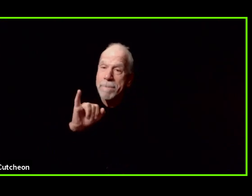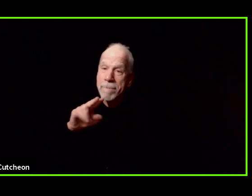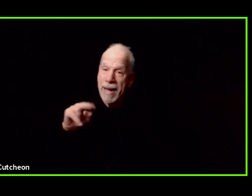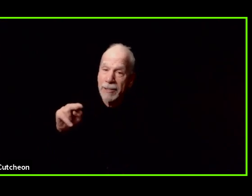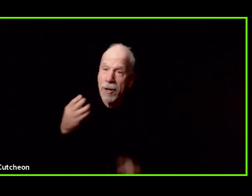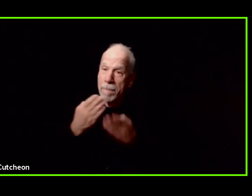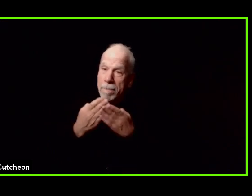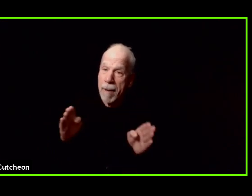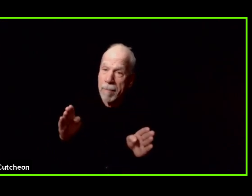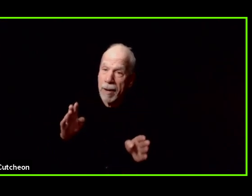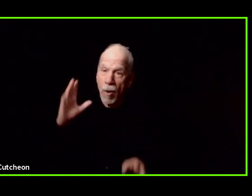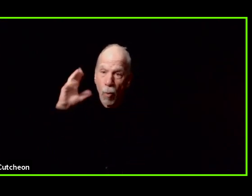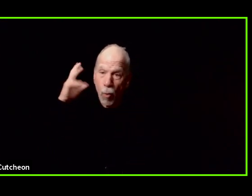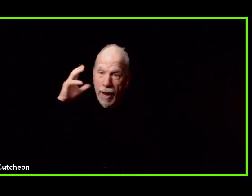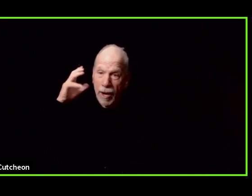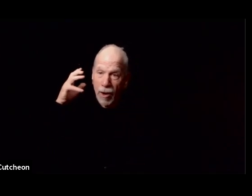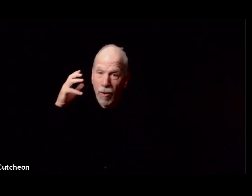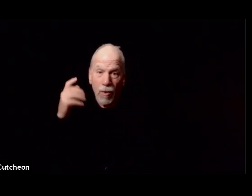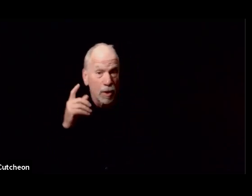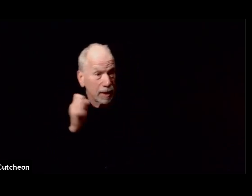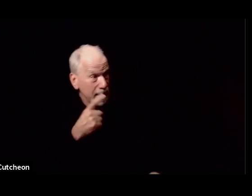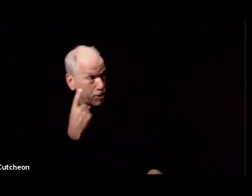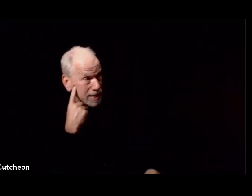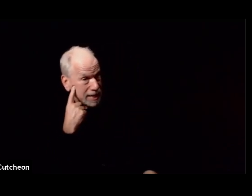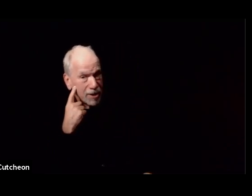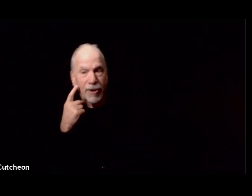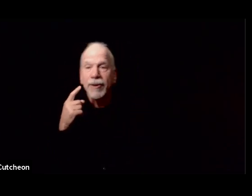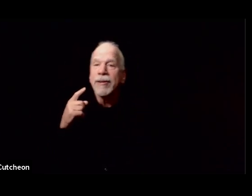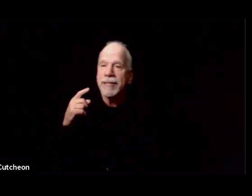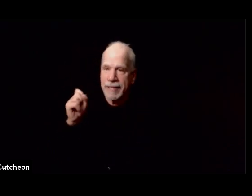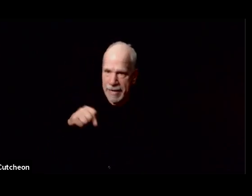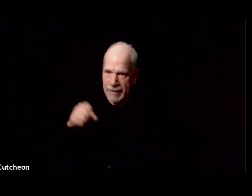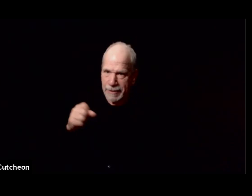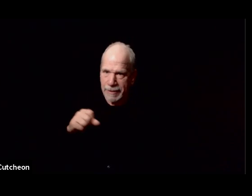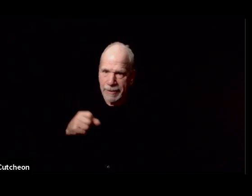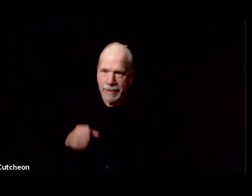Okay thank you. I wanted to ask about the case of the bar in St. Cloud that's been